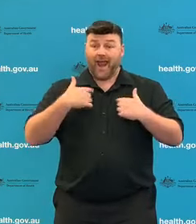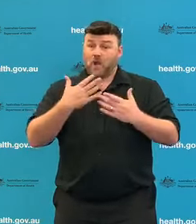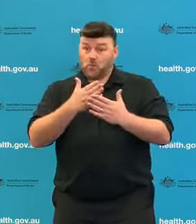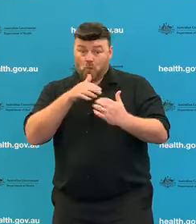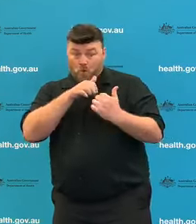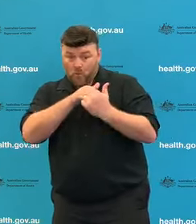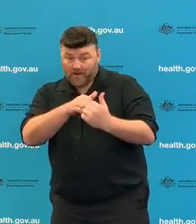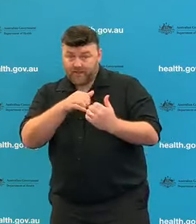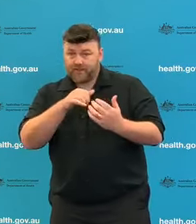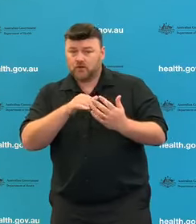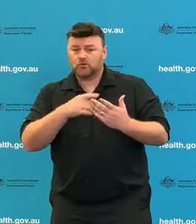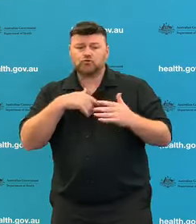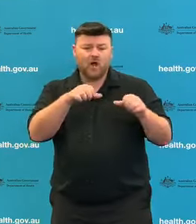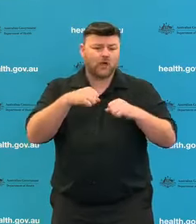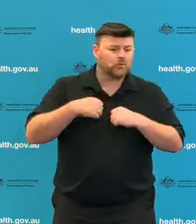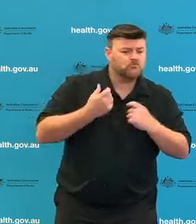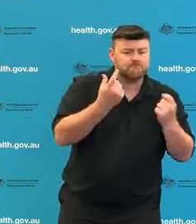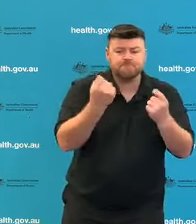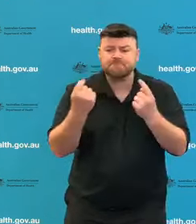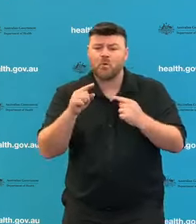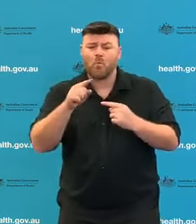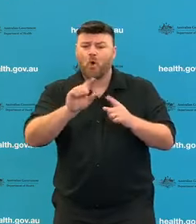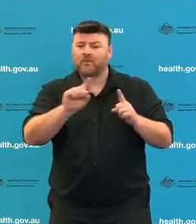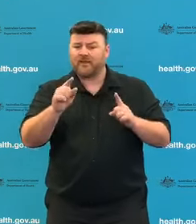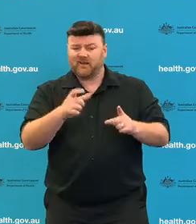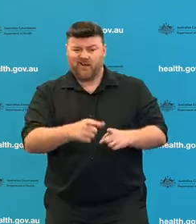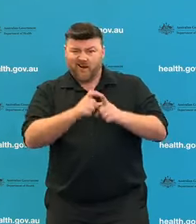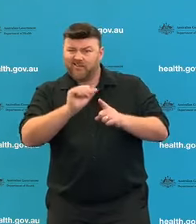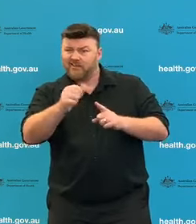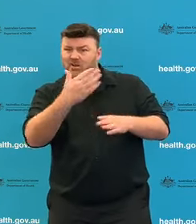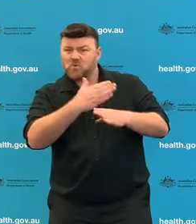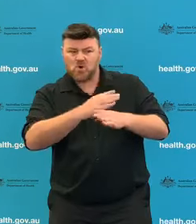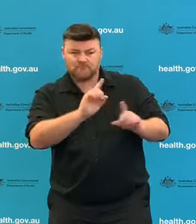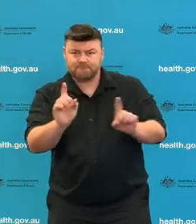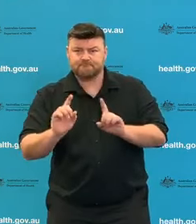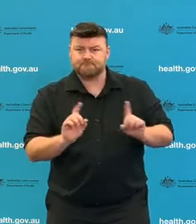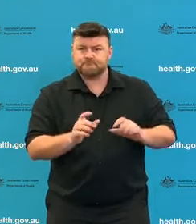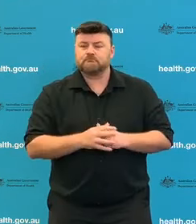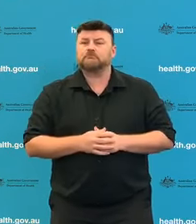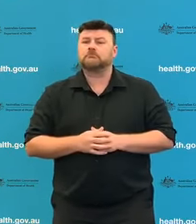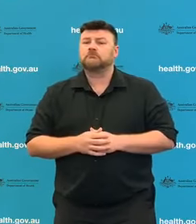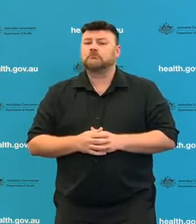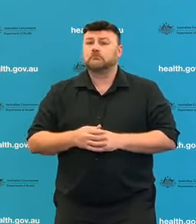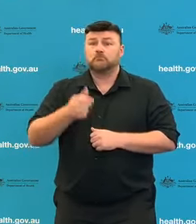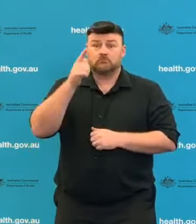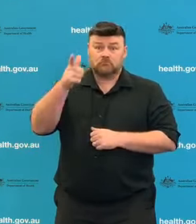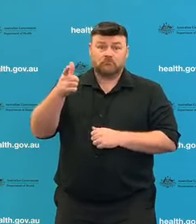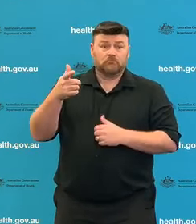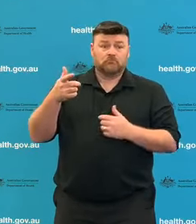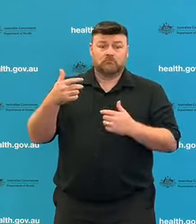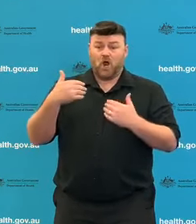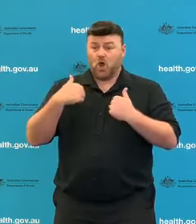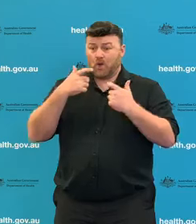so that we can understand some of the challenges they've faced. As we know our healthcare workers do put themselves at the front line